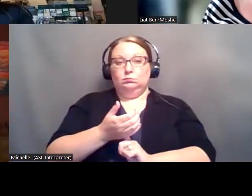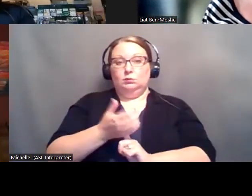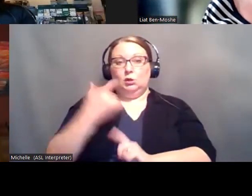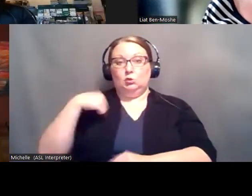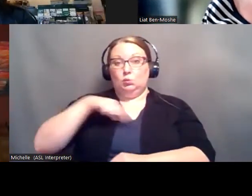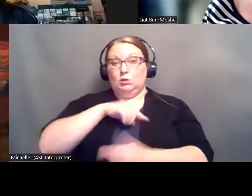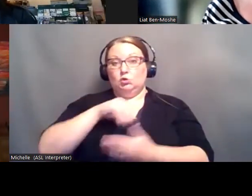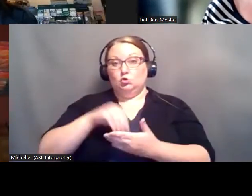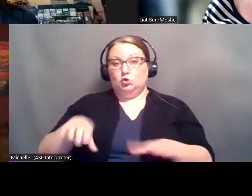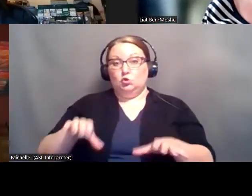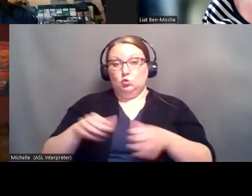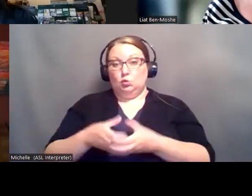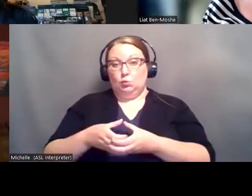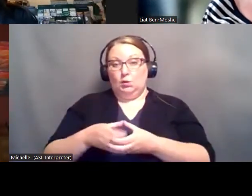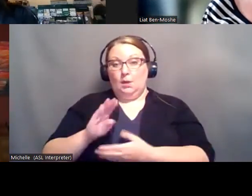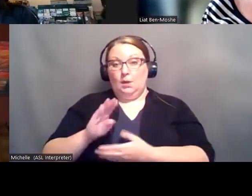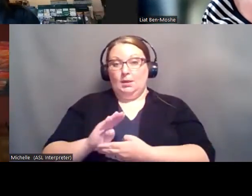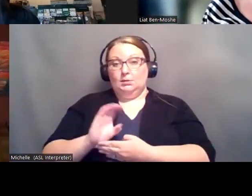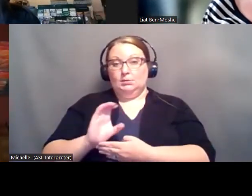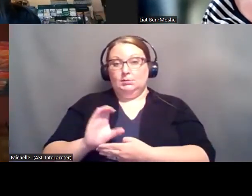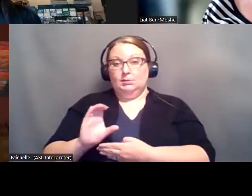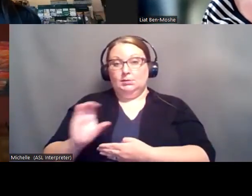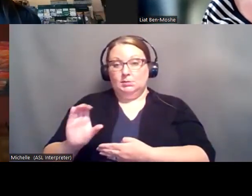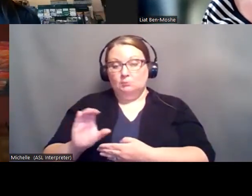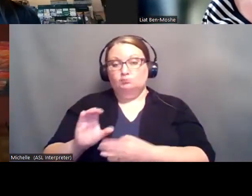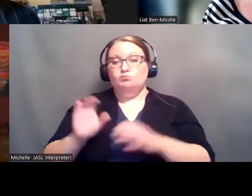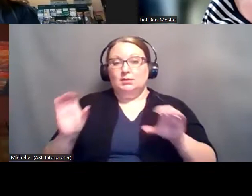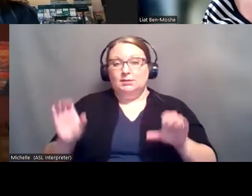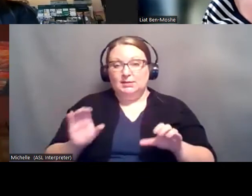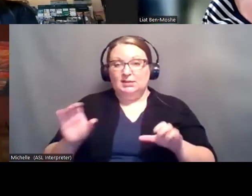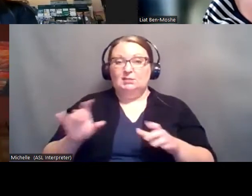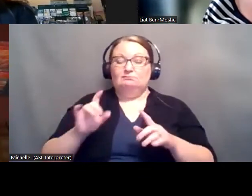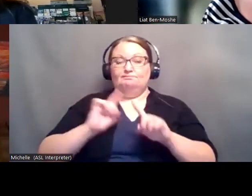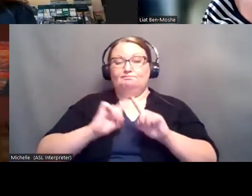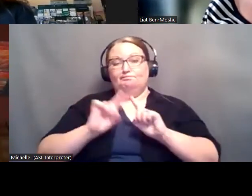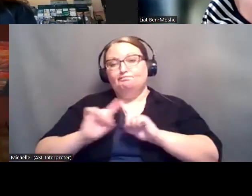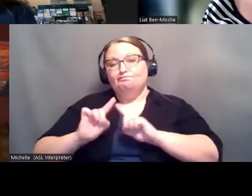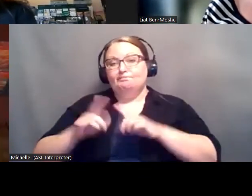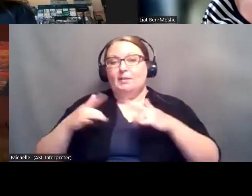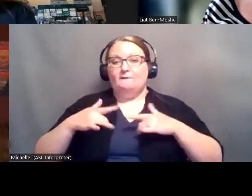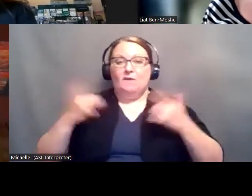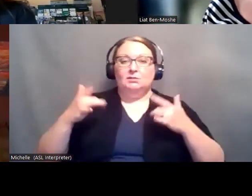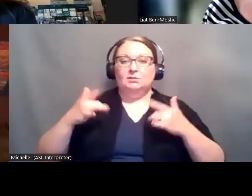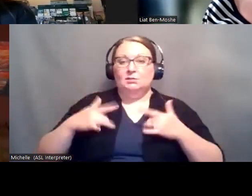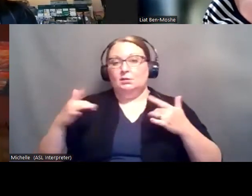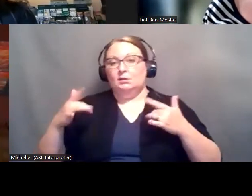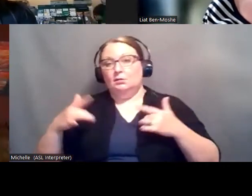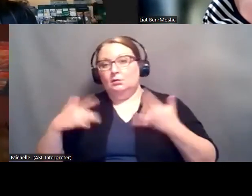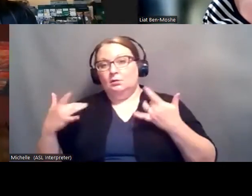the BCCC did a lot of events, what today we might call cultural events.